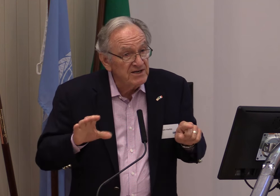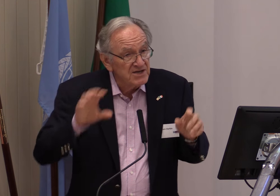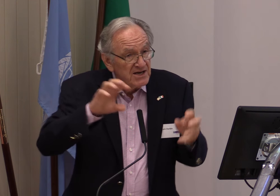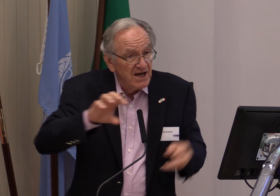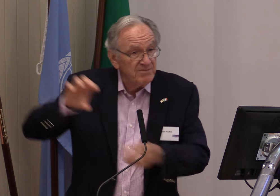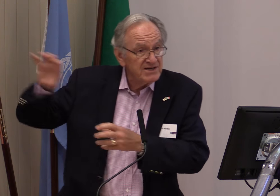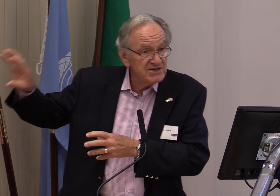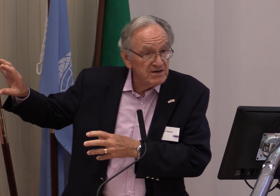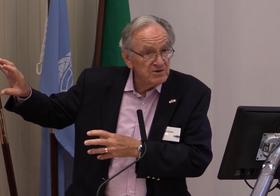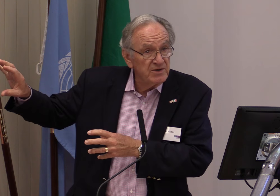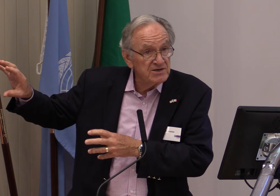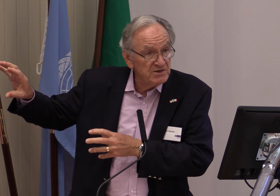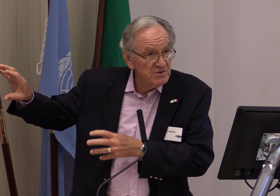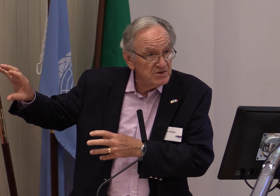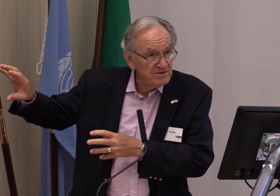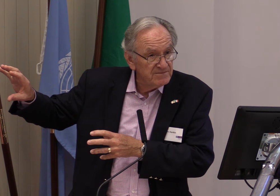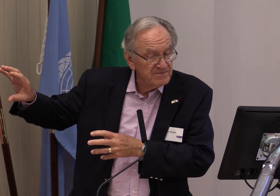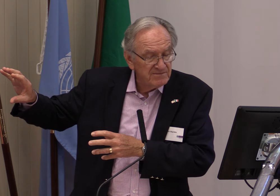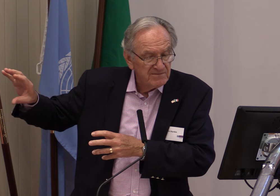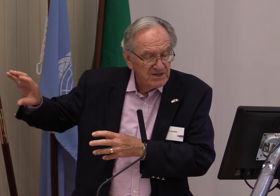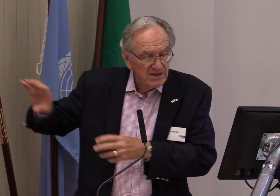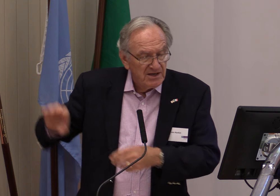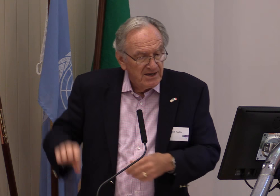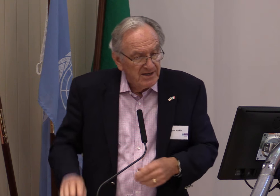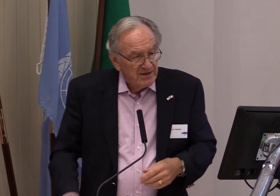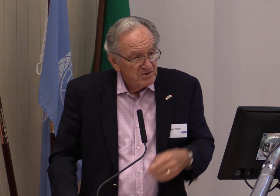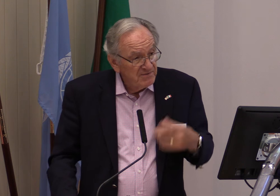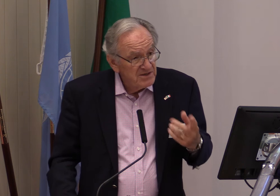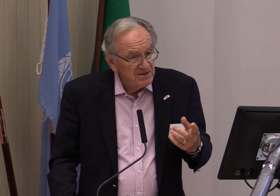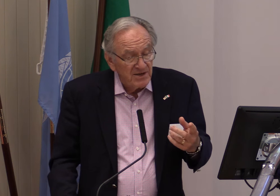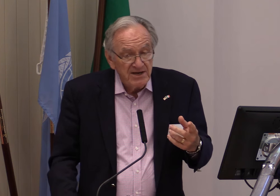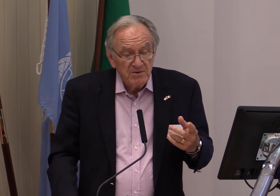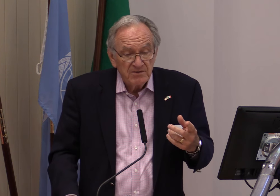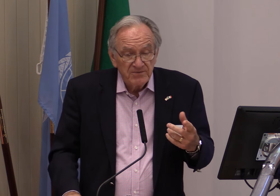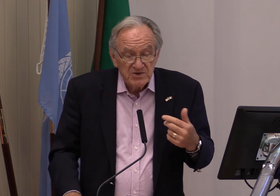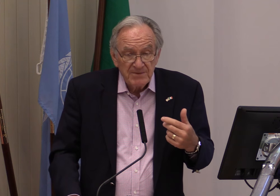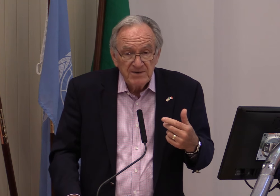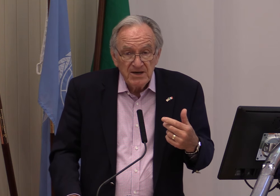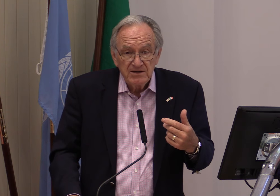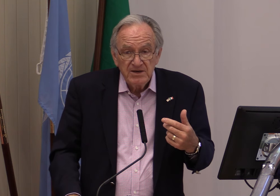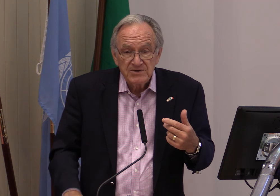kids, not being sent to an institution, so I visited. The first time I met him, he was